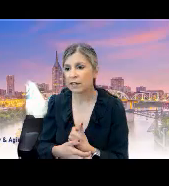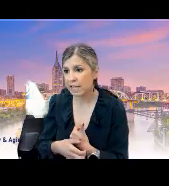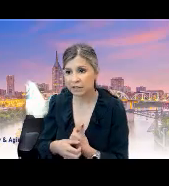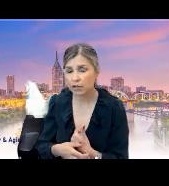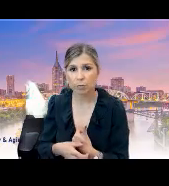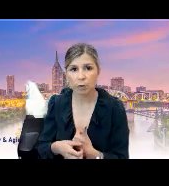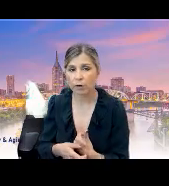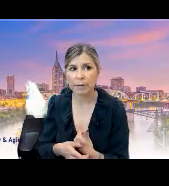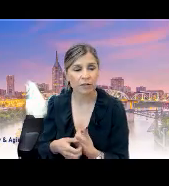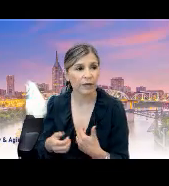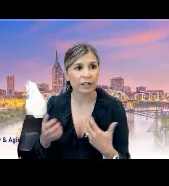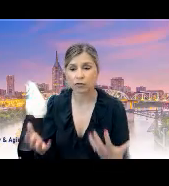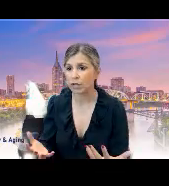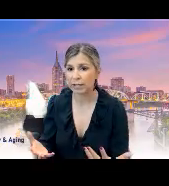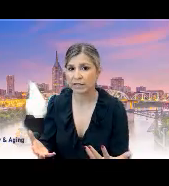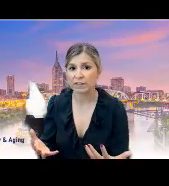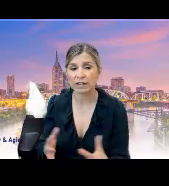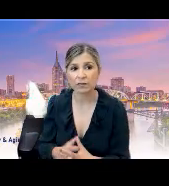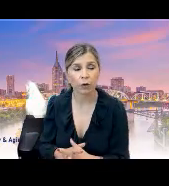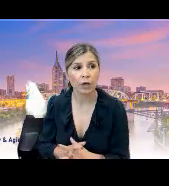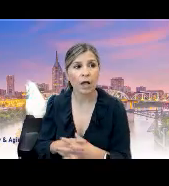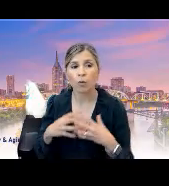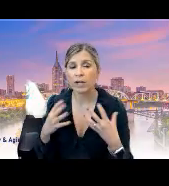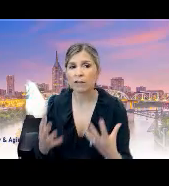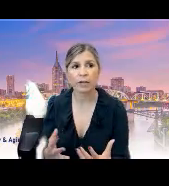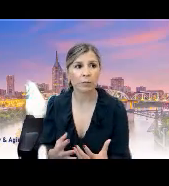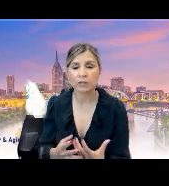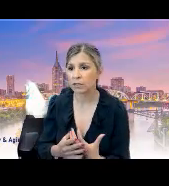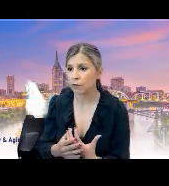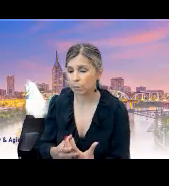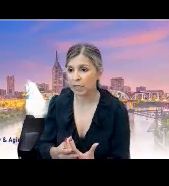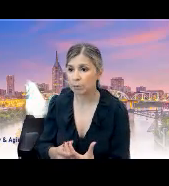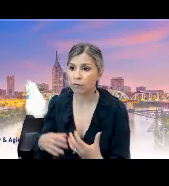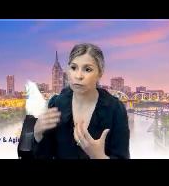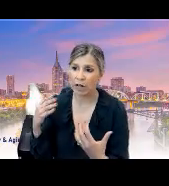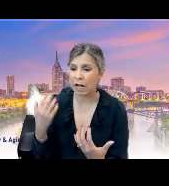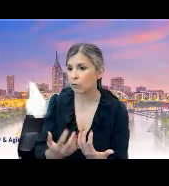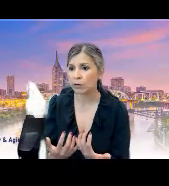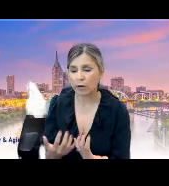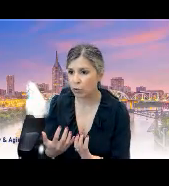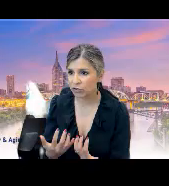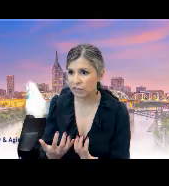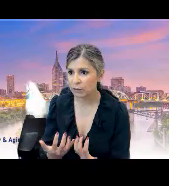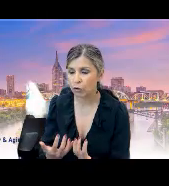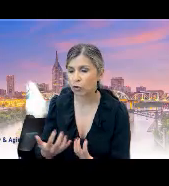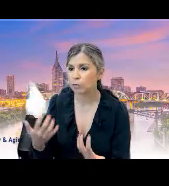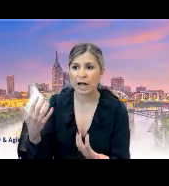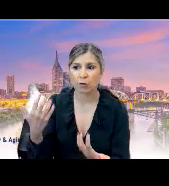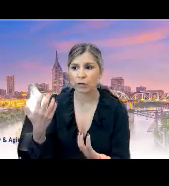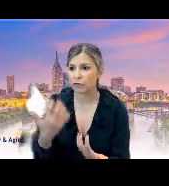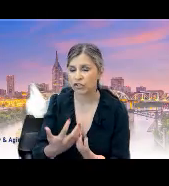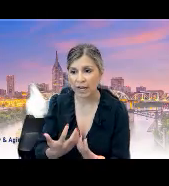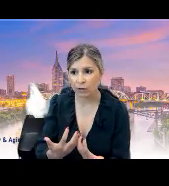The 10 Star program has been extremely successful. We have been able to divert people out of emergency rooms, out of jails,